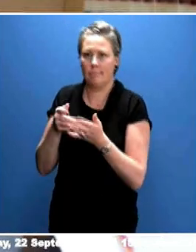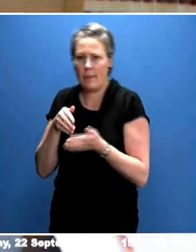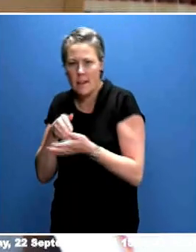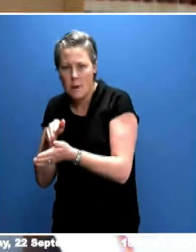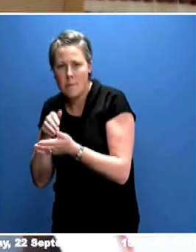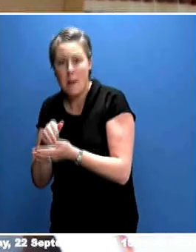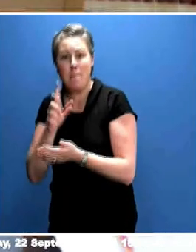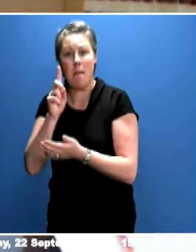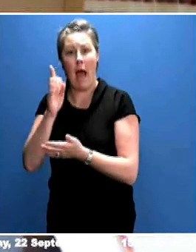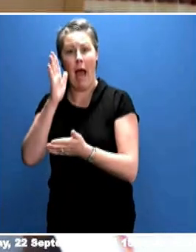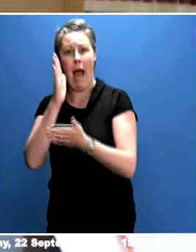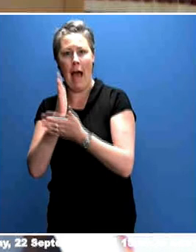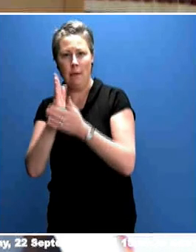that's been done on those models.